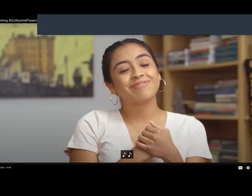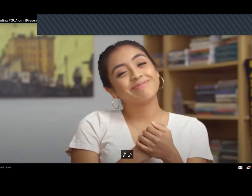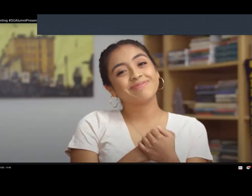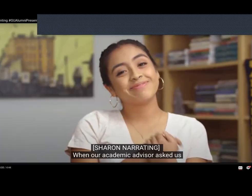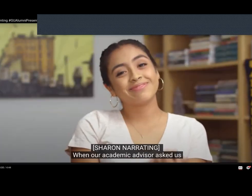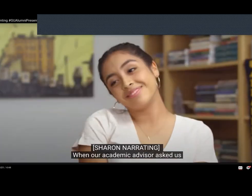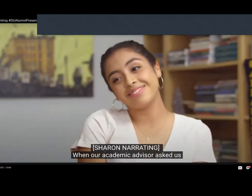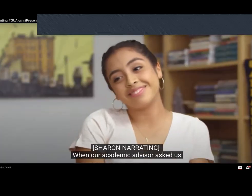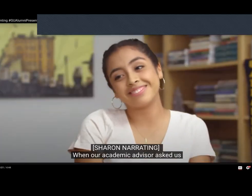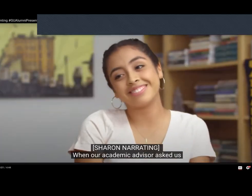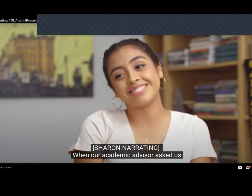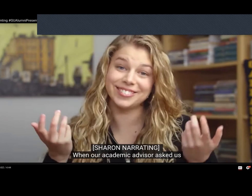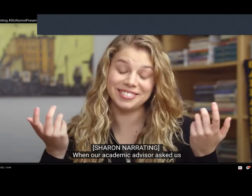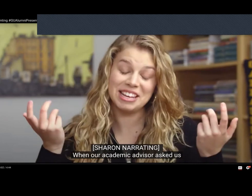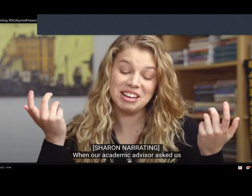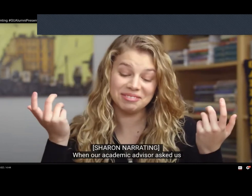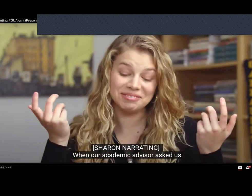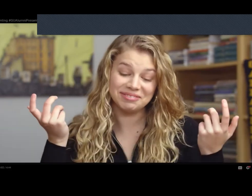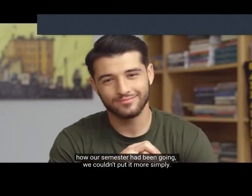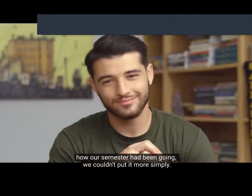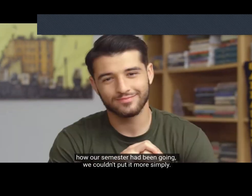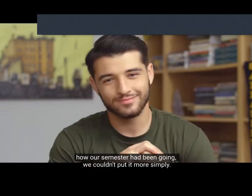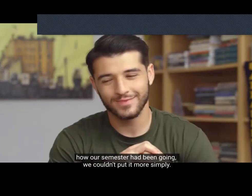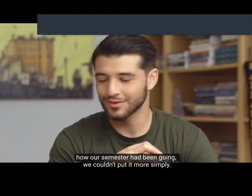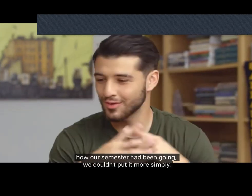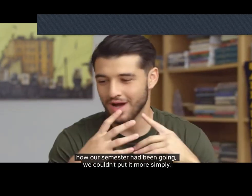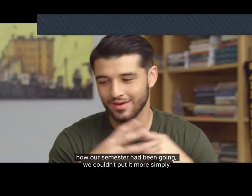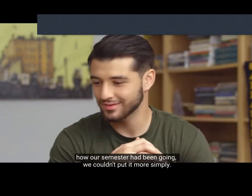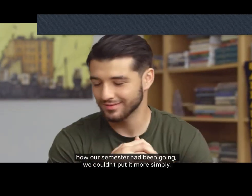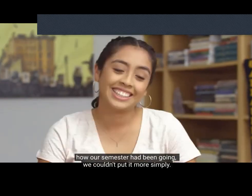When our academic advisor asked us how our semester had been going? Boy in Video: Whoa. Girl in Video.: We couldn't